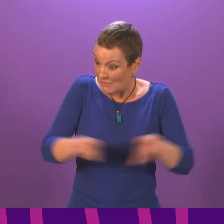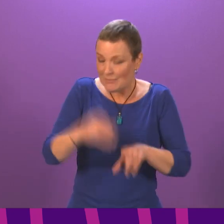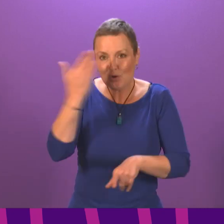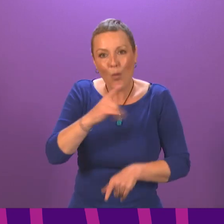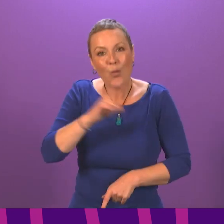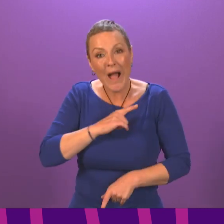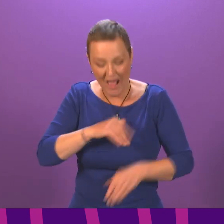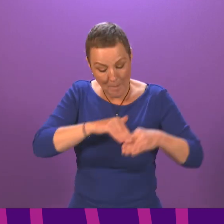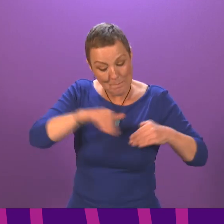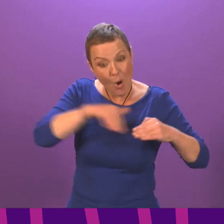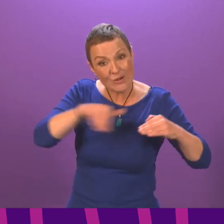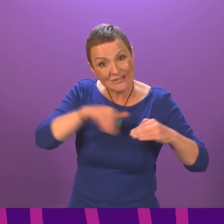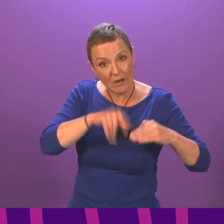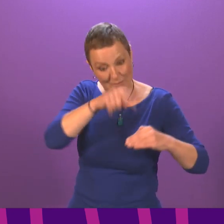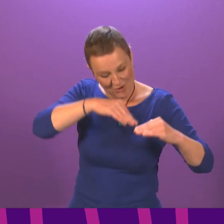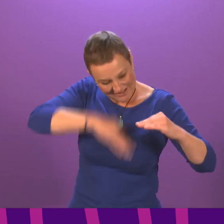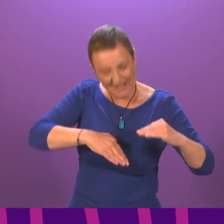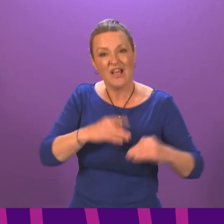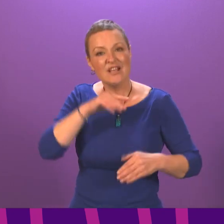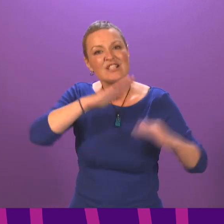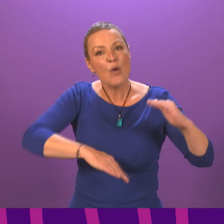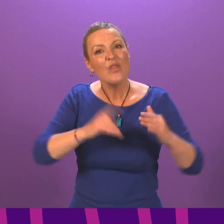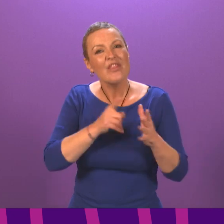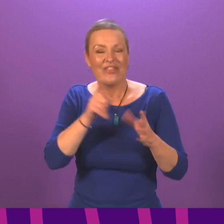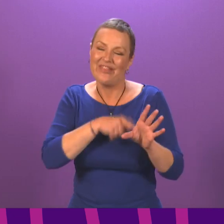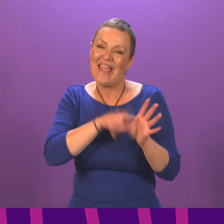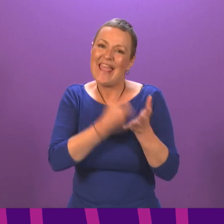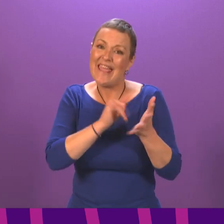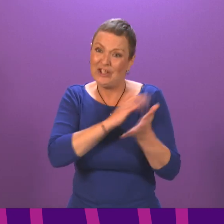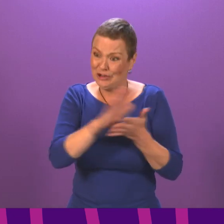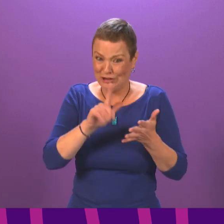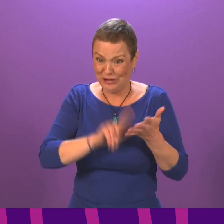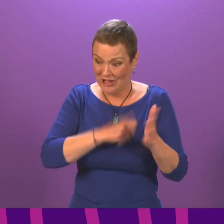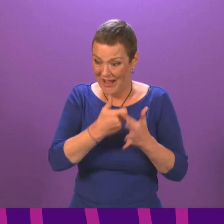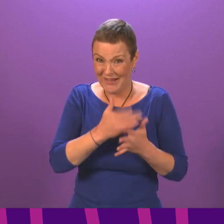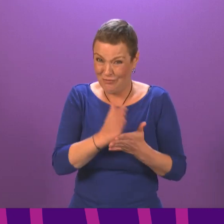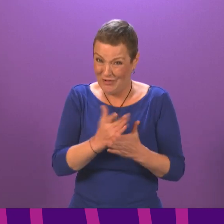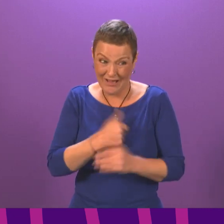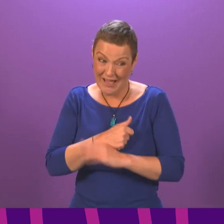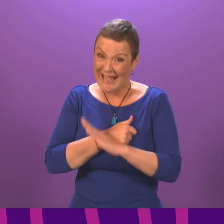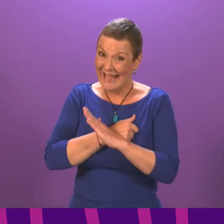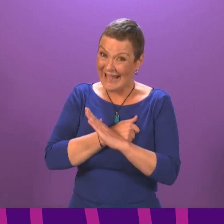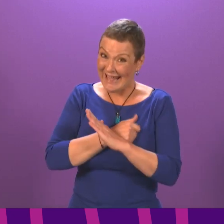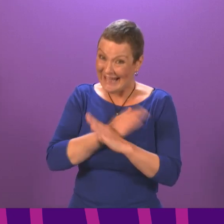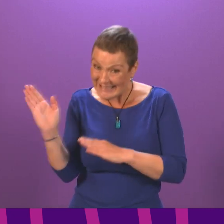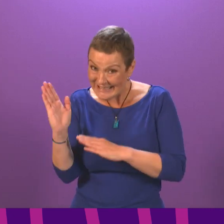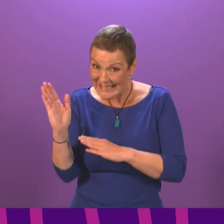activity takes place in South Ayrshire, half a mile from the family home. That is despite the fact that both East and South Ayrshire currently operate under the same level of